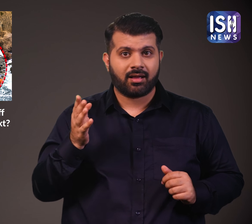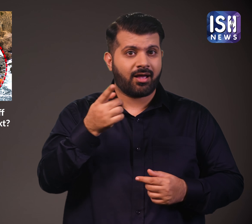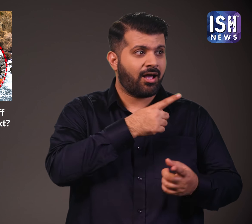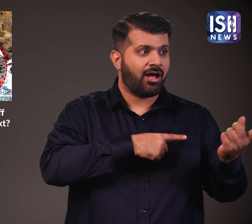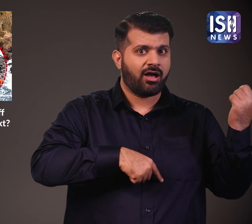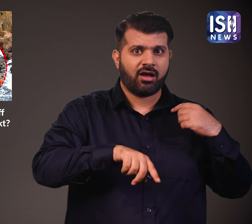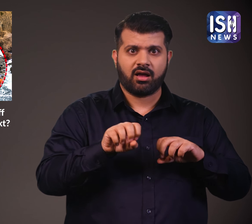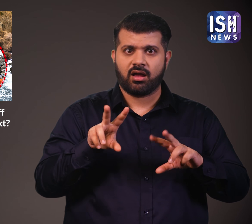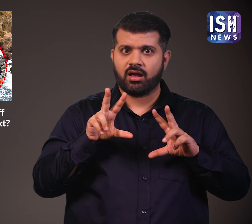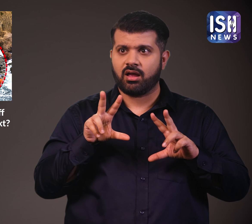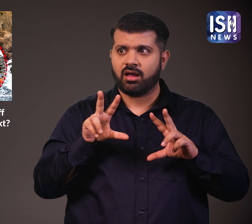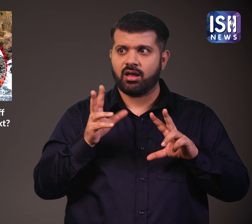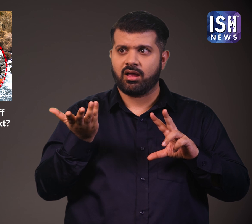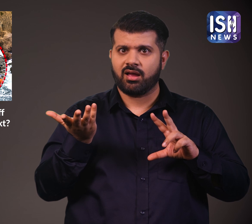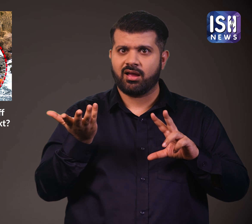Many people were surprised.